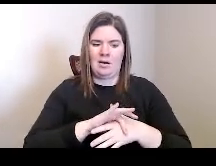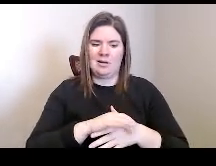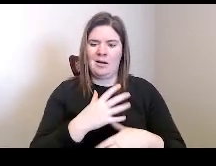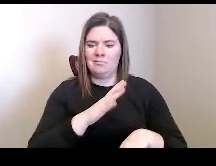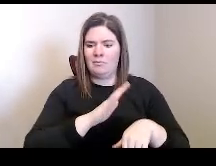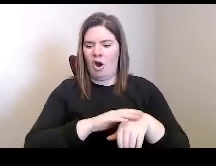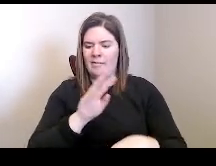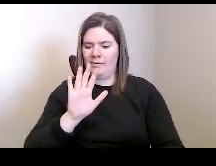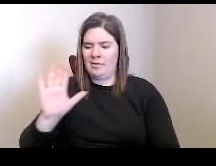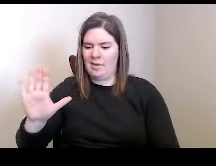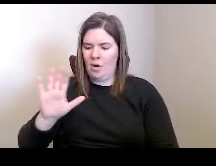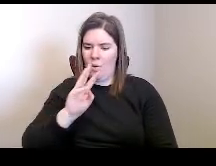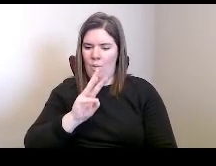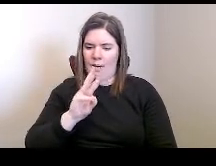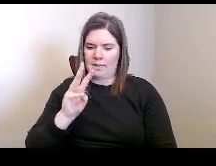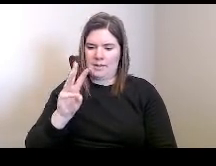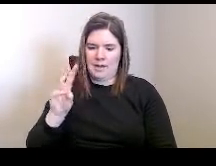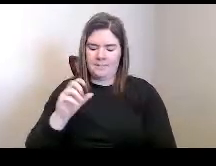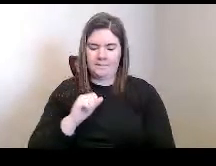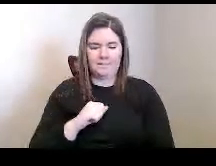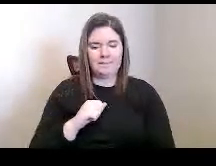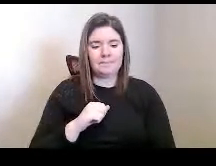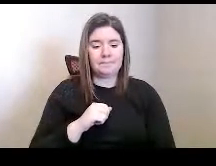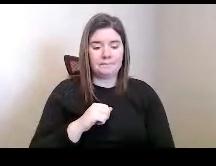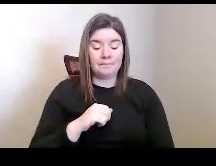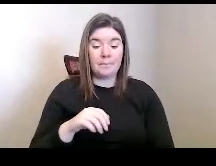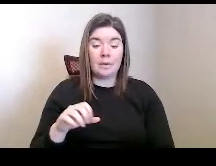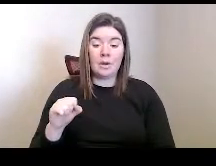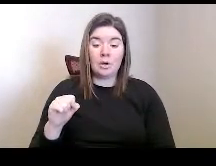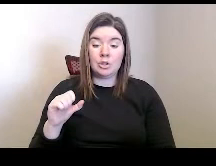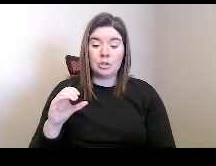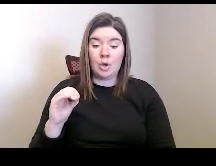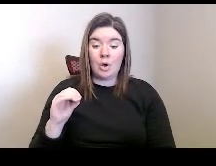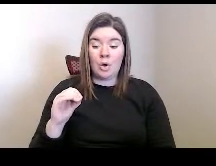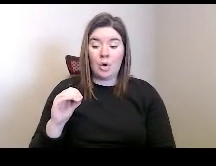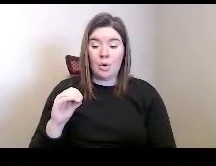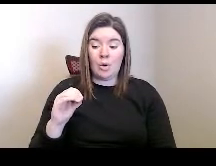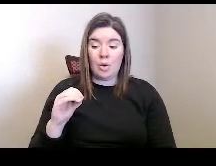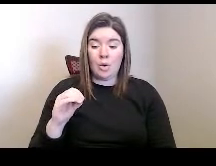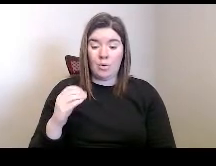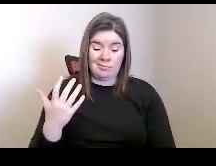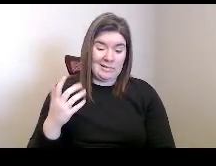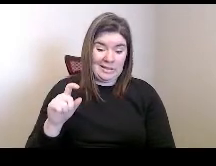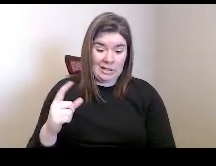So, one of the basic things that we need to do to documents to make them accessible